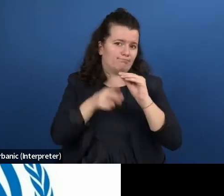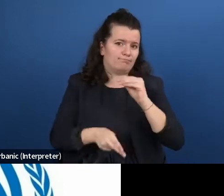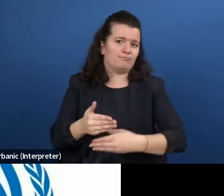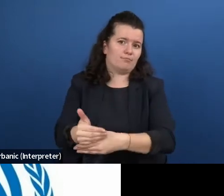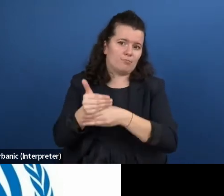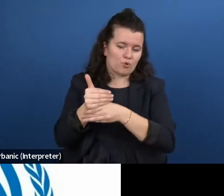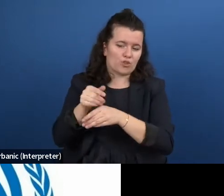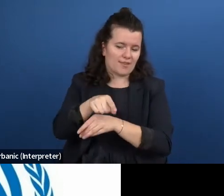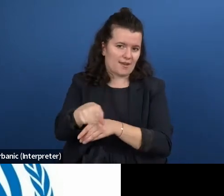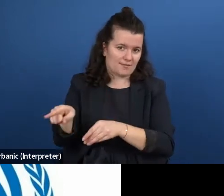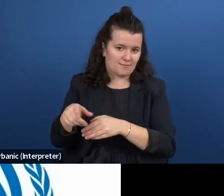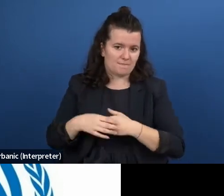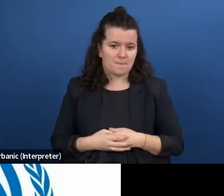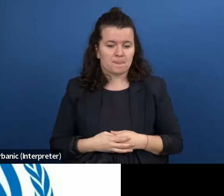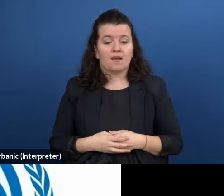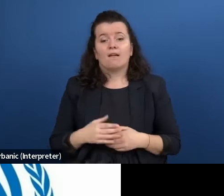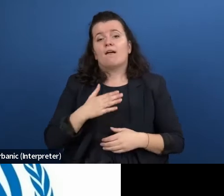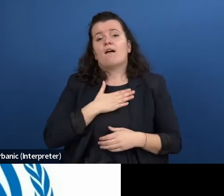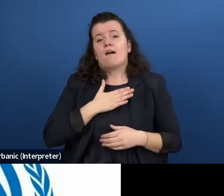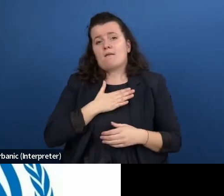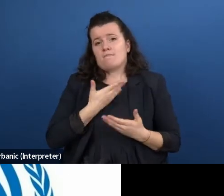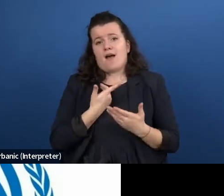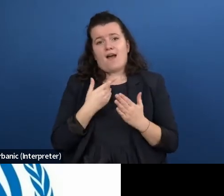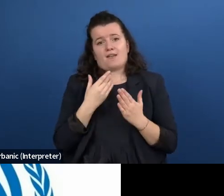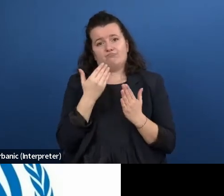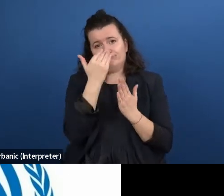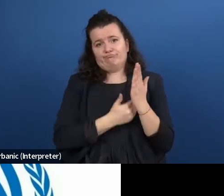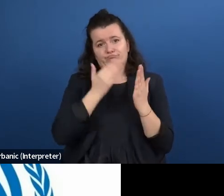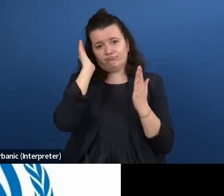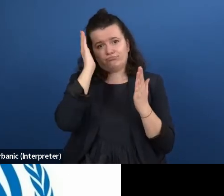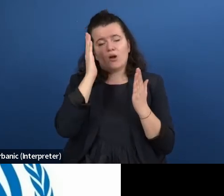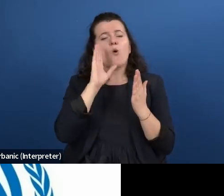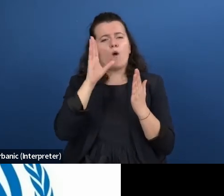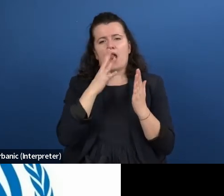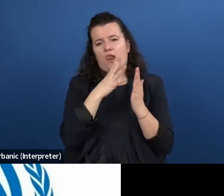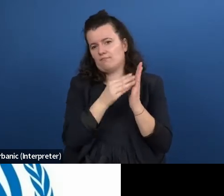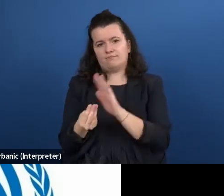My notes will be able to everyone afterwards to be looked up carefully